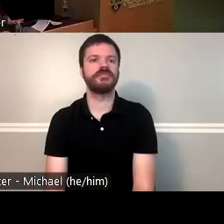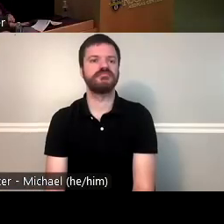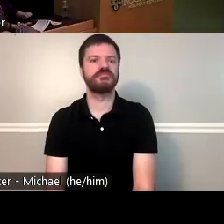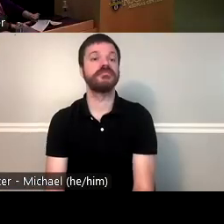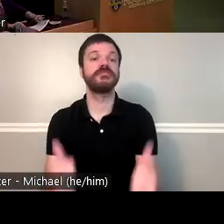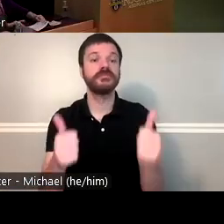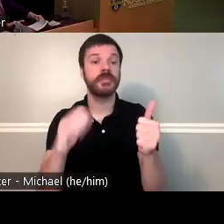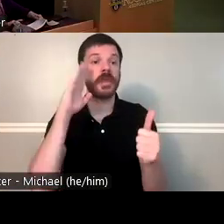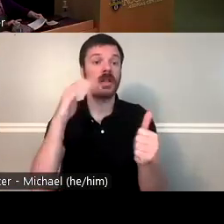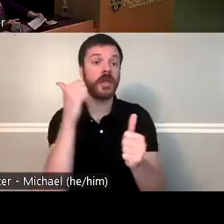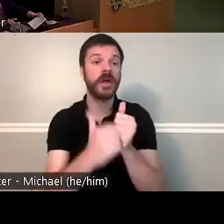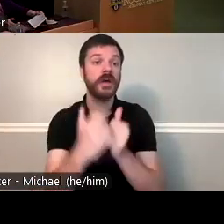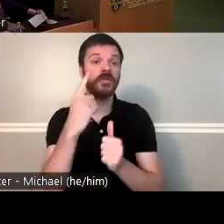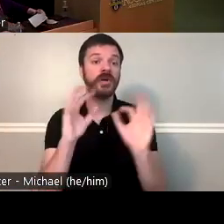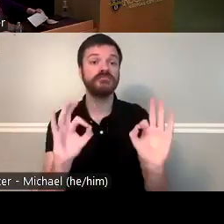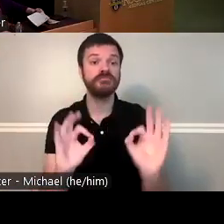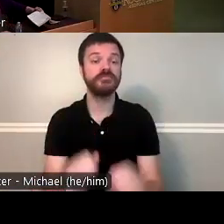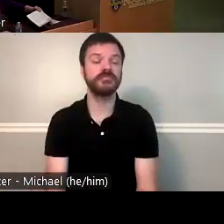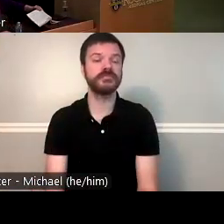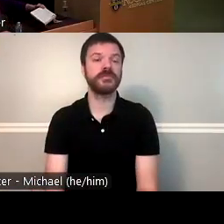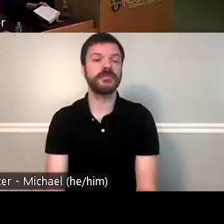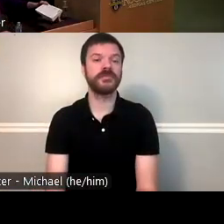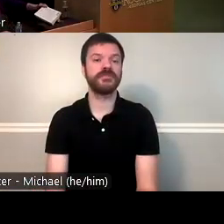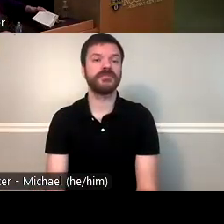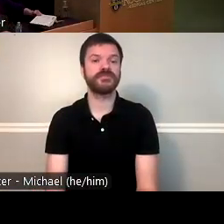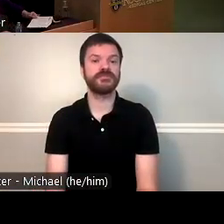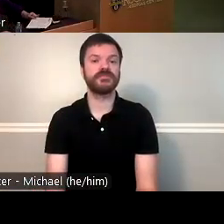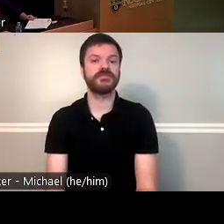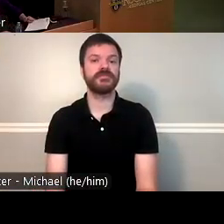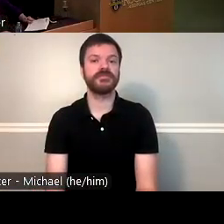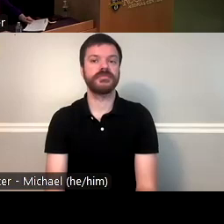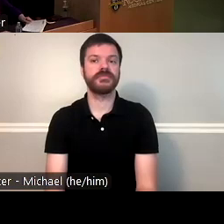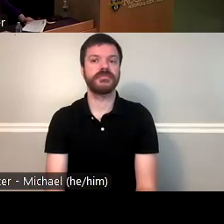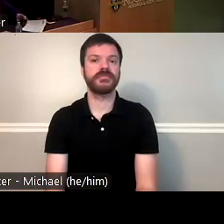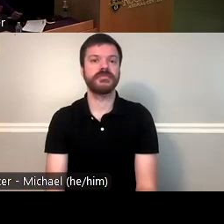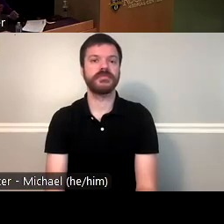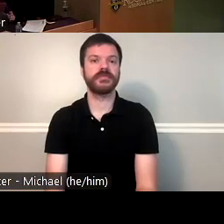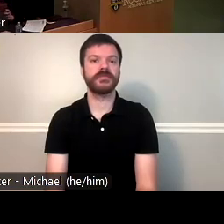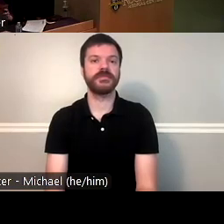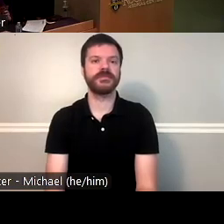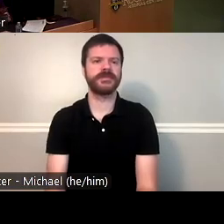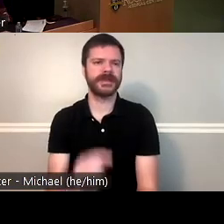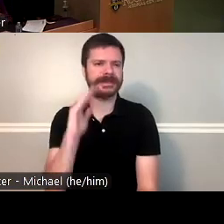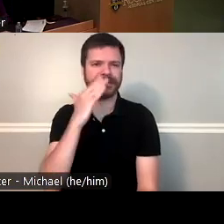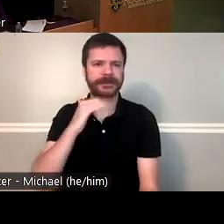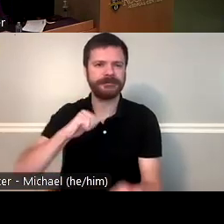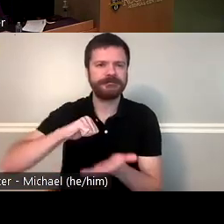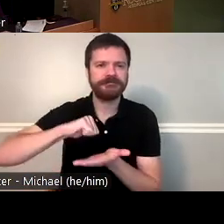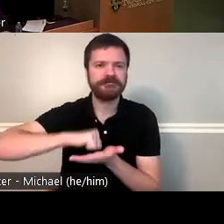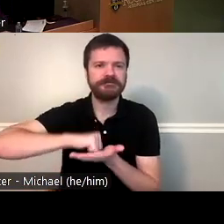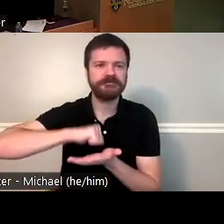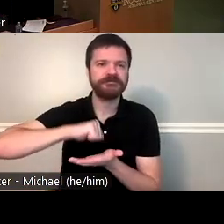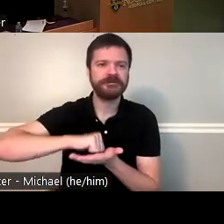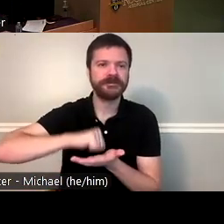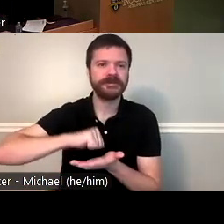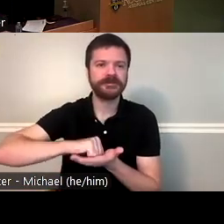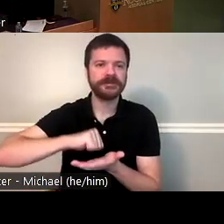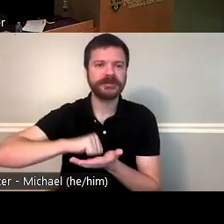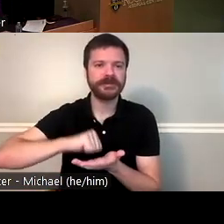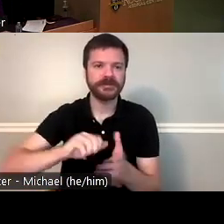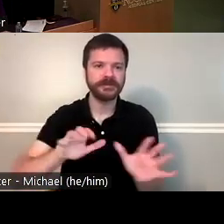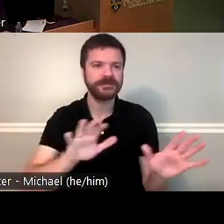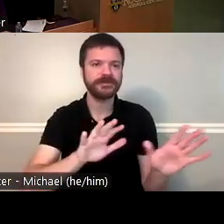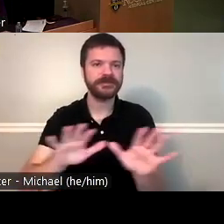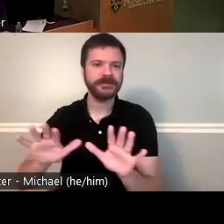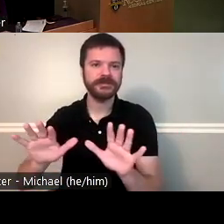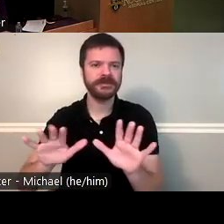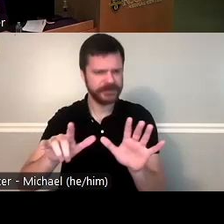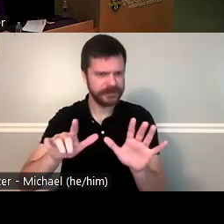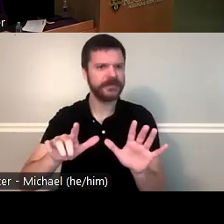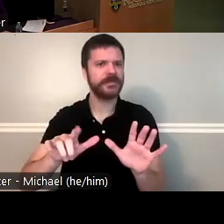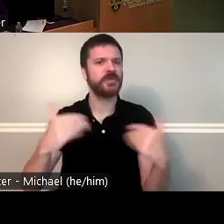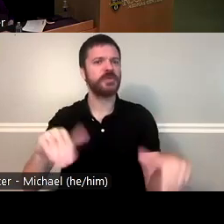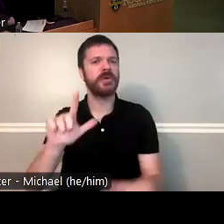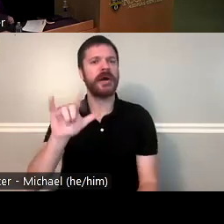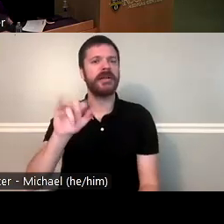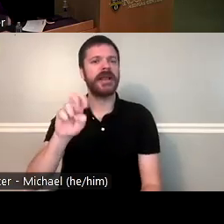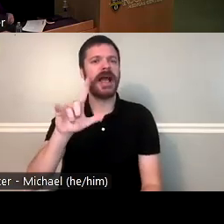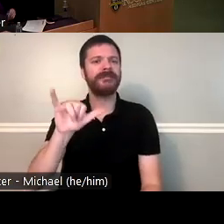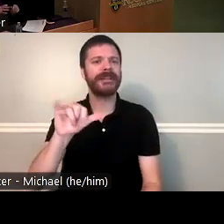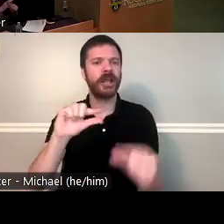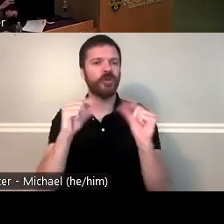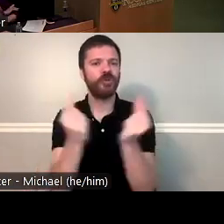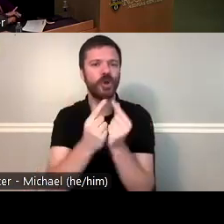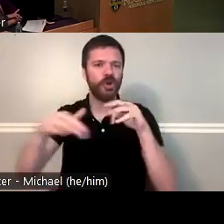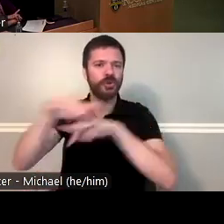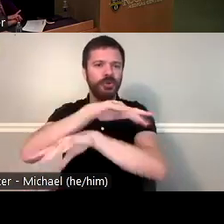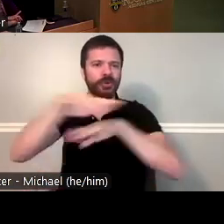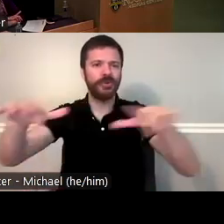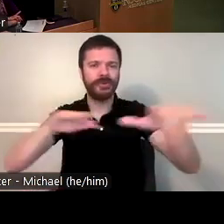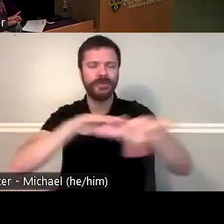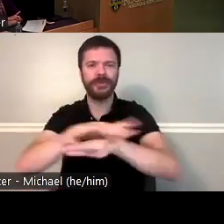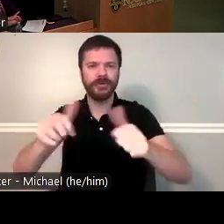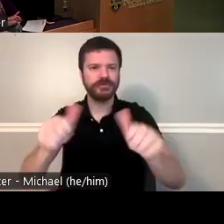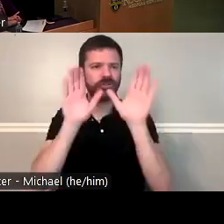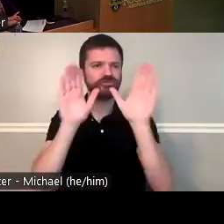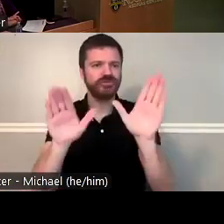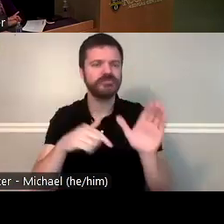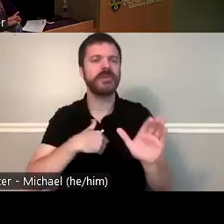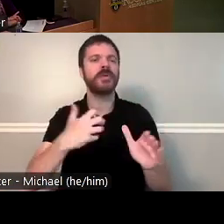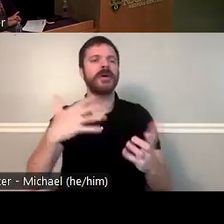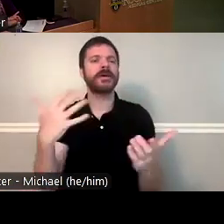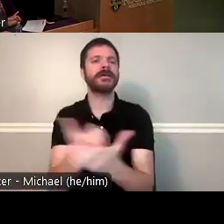everybody this is a lively group today that's great I want to introduce our speaker today